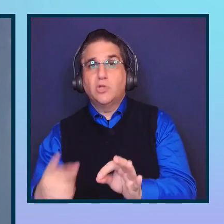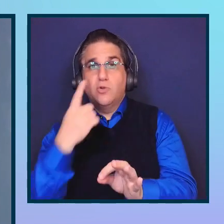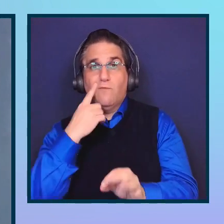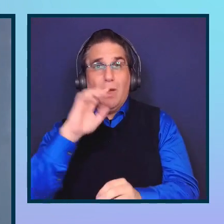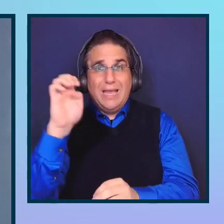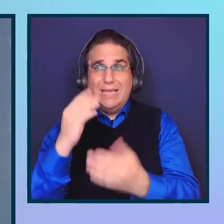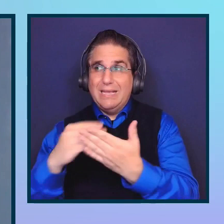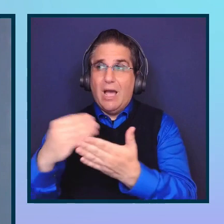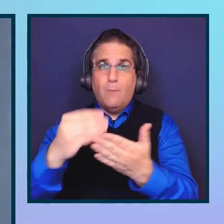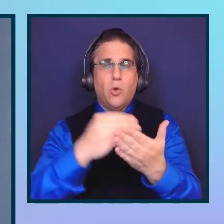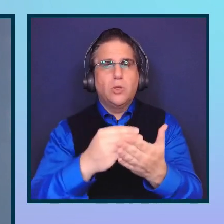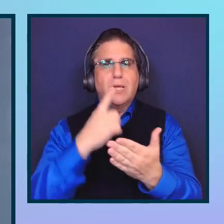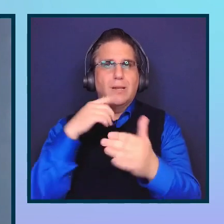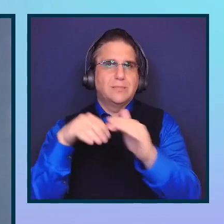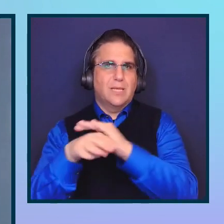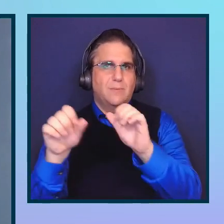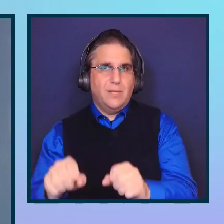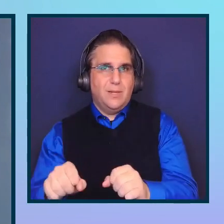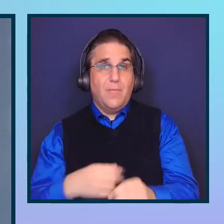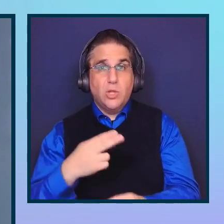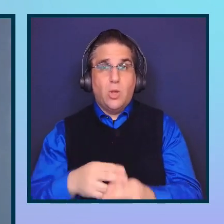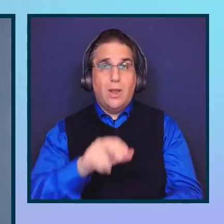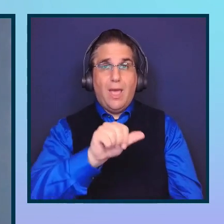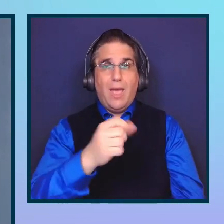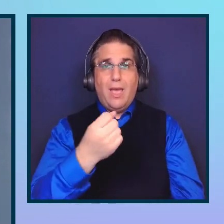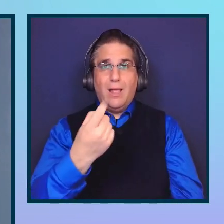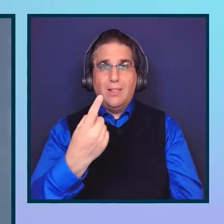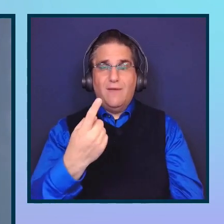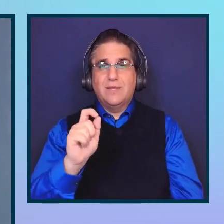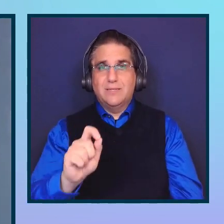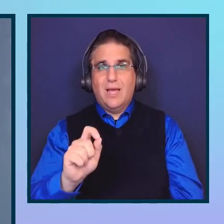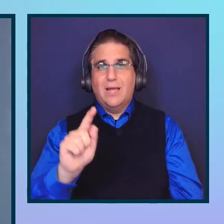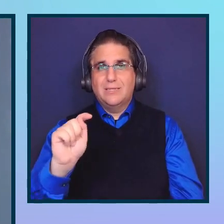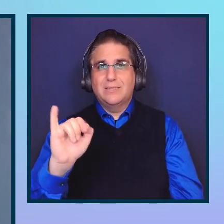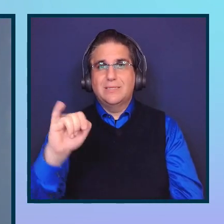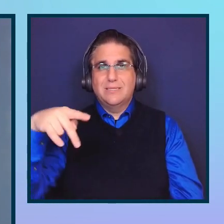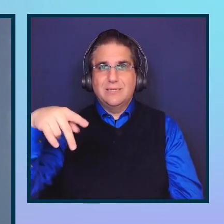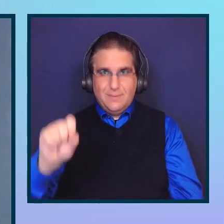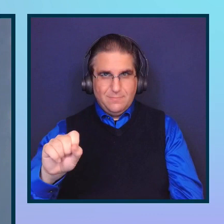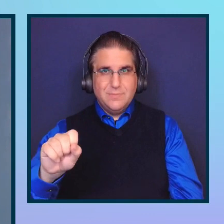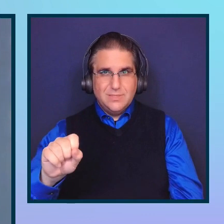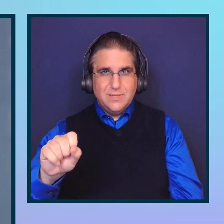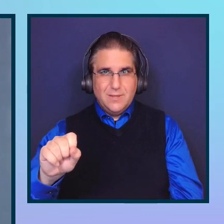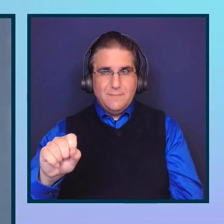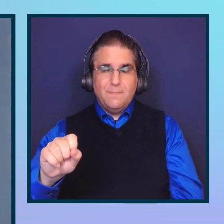So it's called A11.Tips, T-I-P-S. I only have two articles.